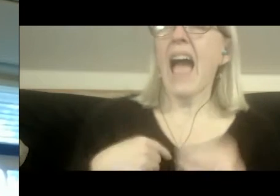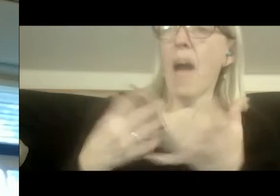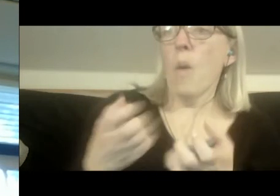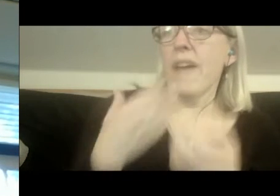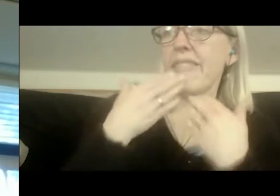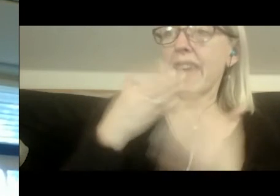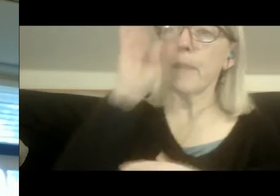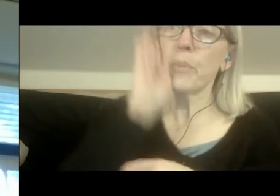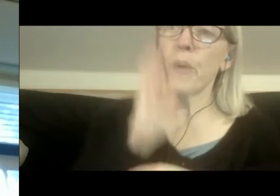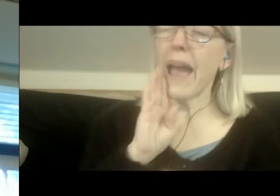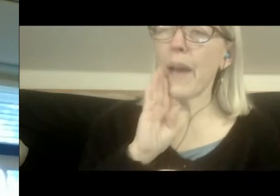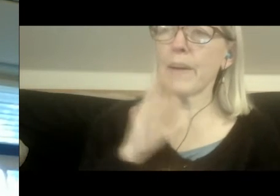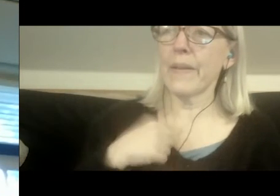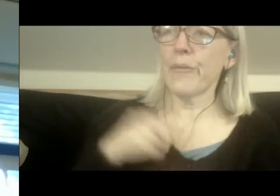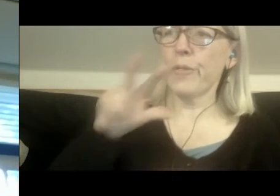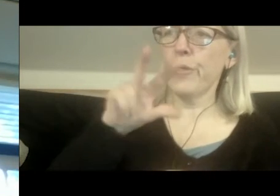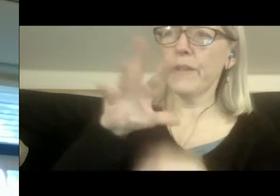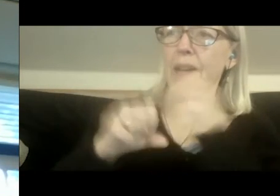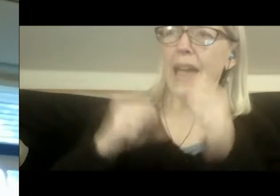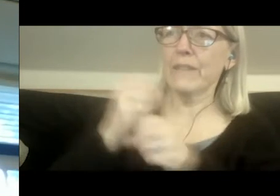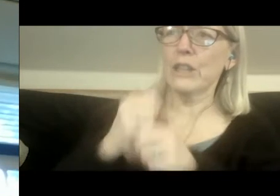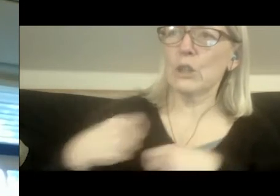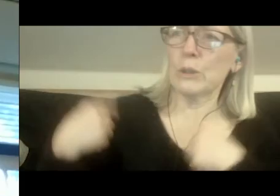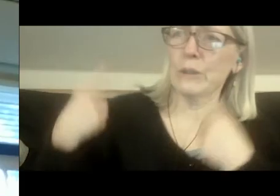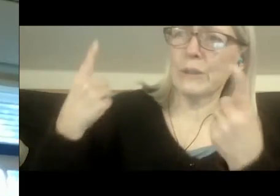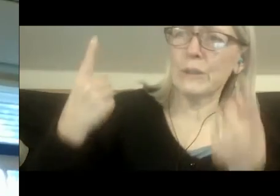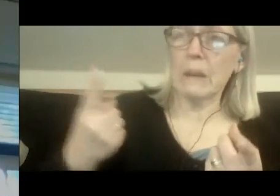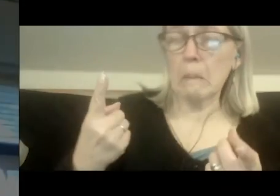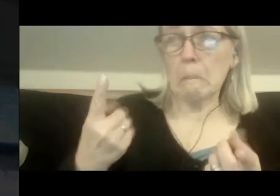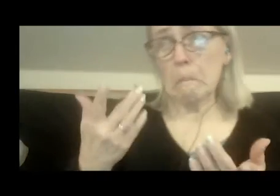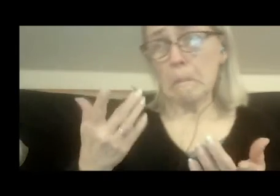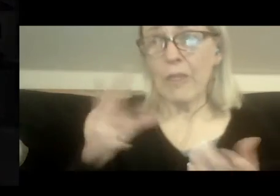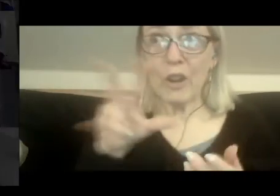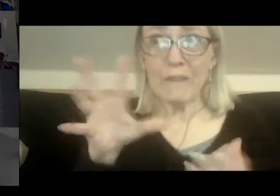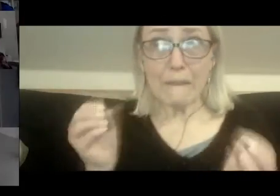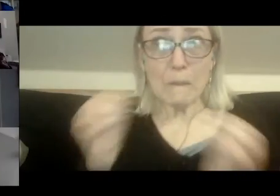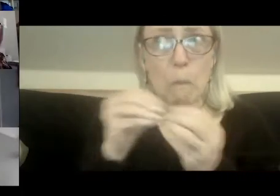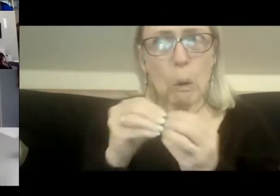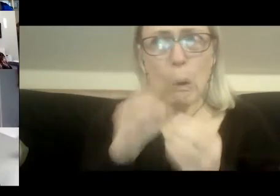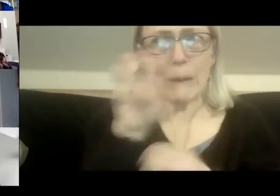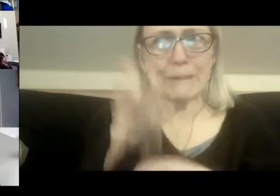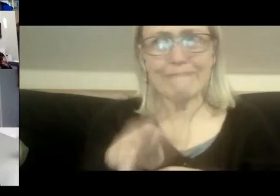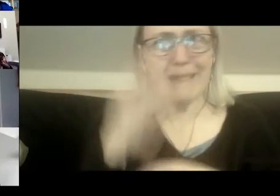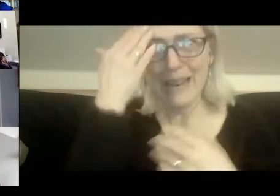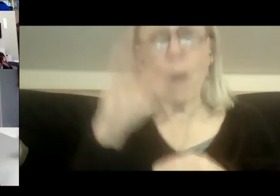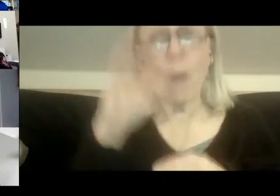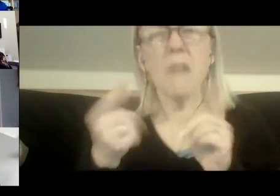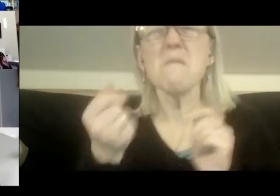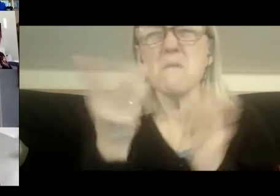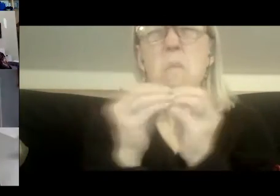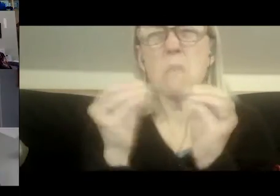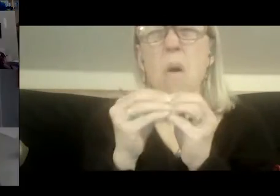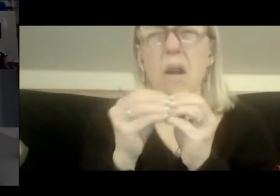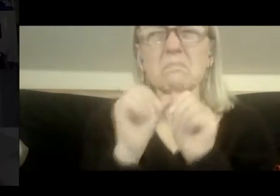I don't know if i'm going to put in another 35, but maybe a few more years.